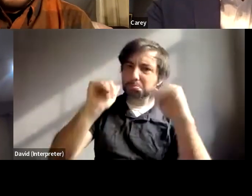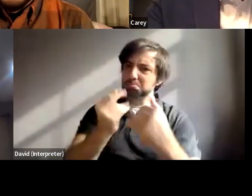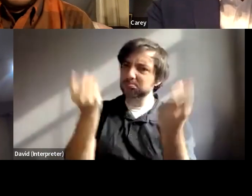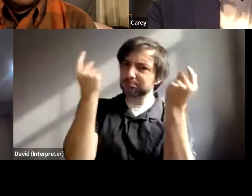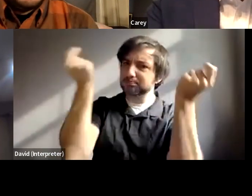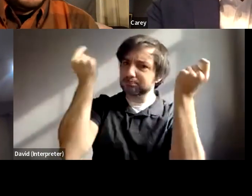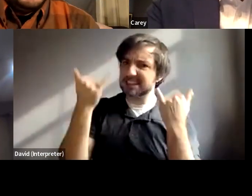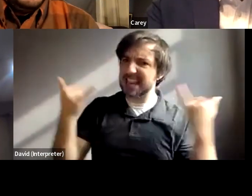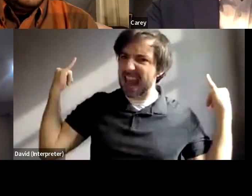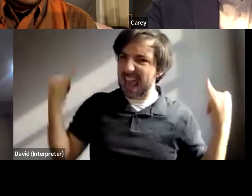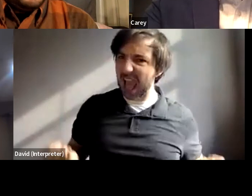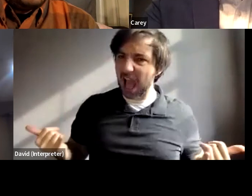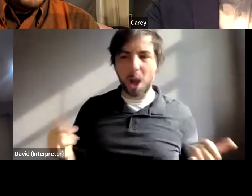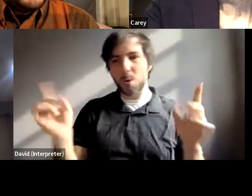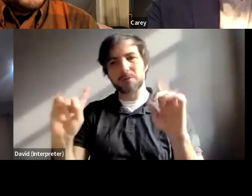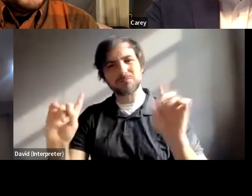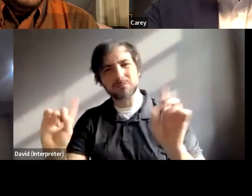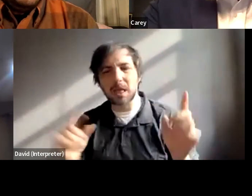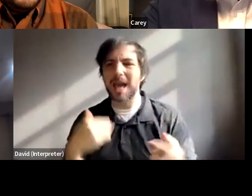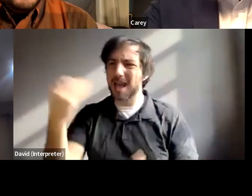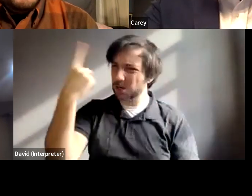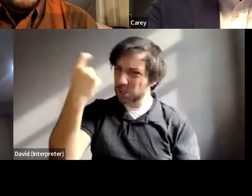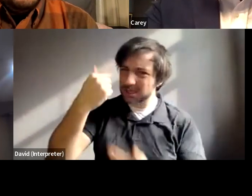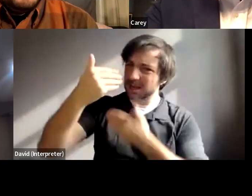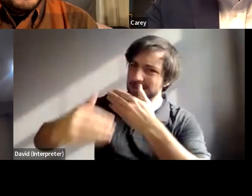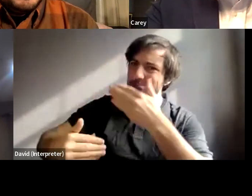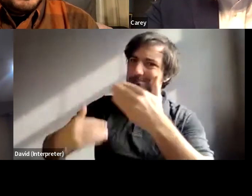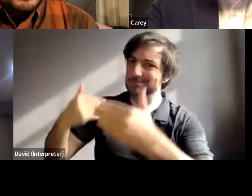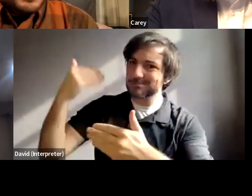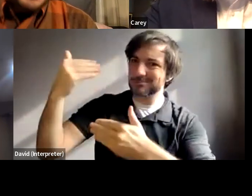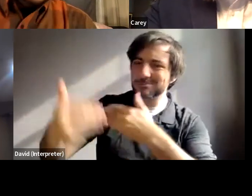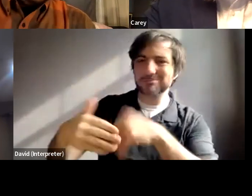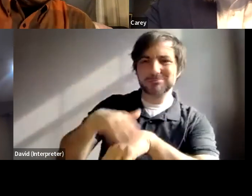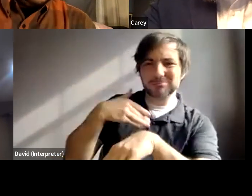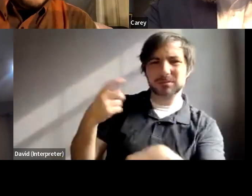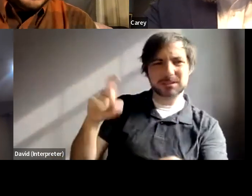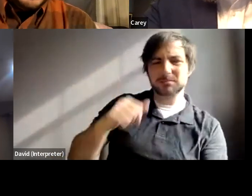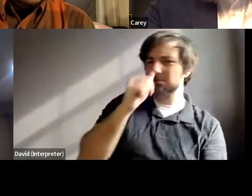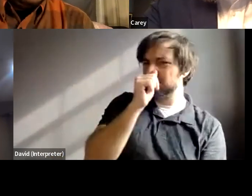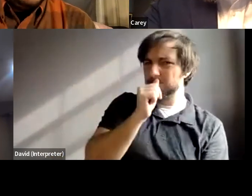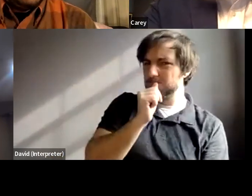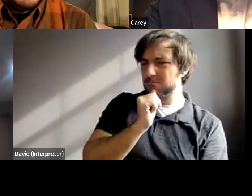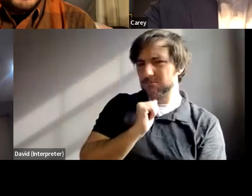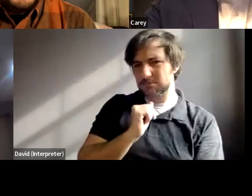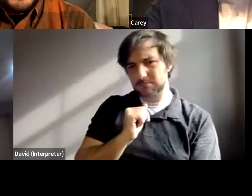procedures and it's all a process. Just , for instance, when we were in St. Louis